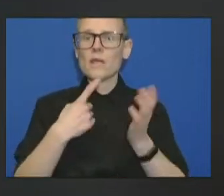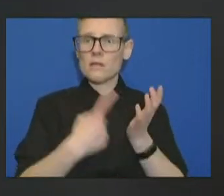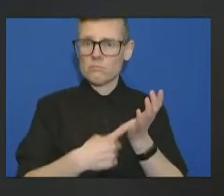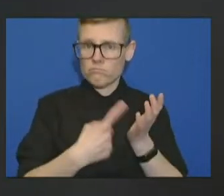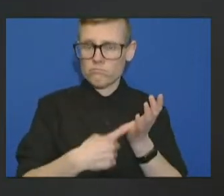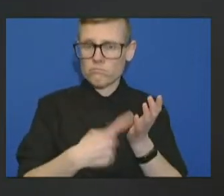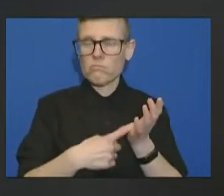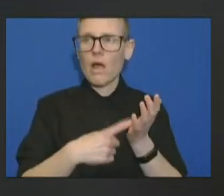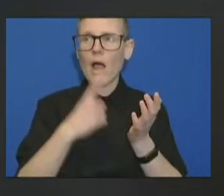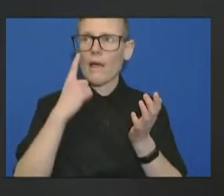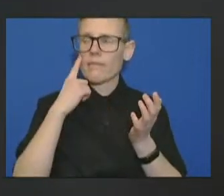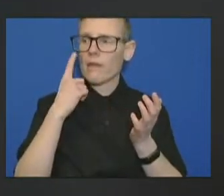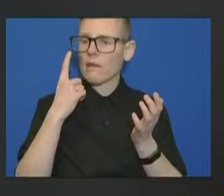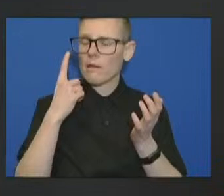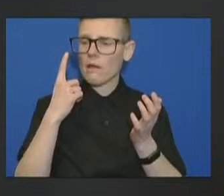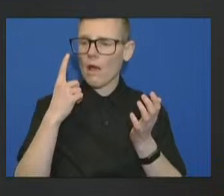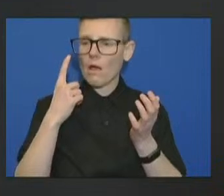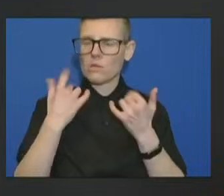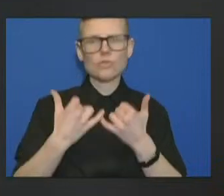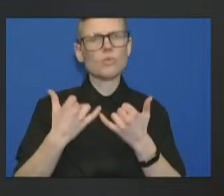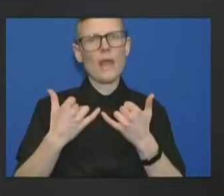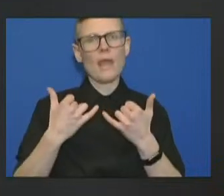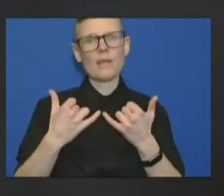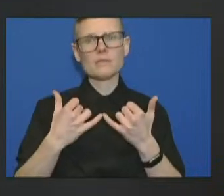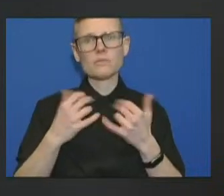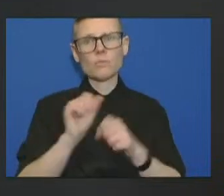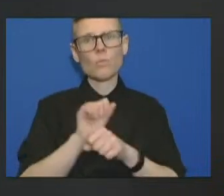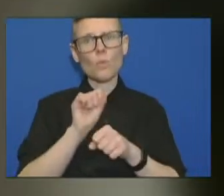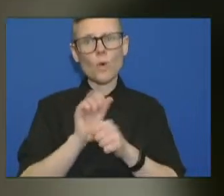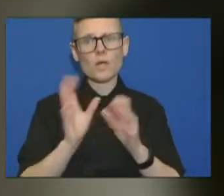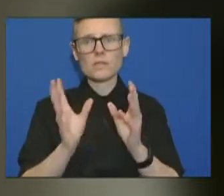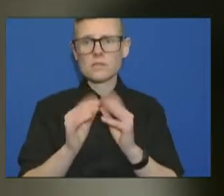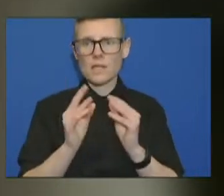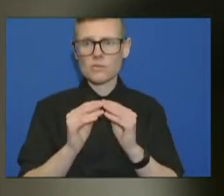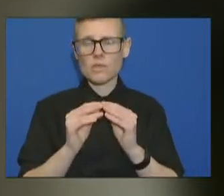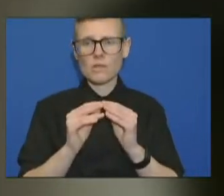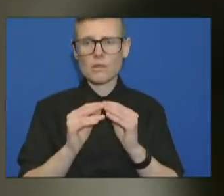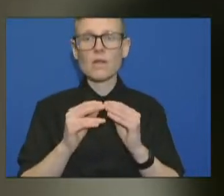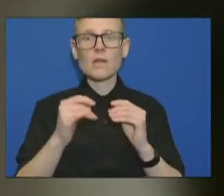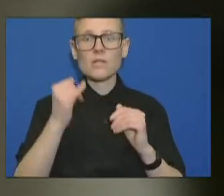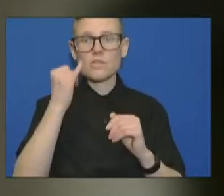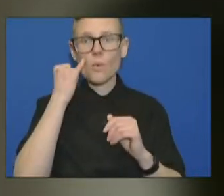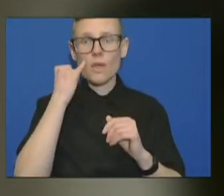staff. If miss, we actually talk